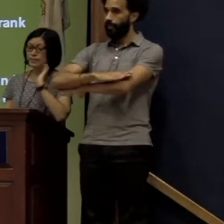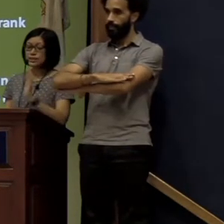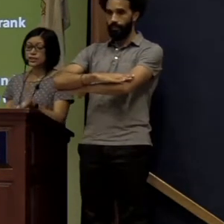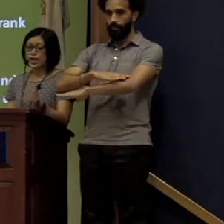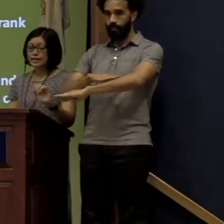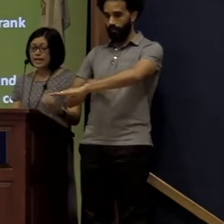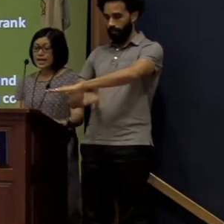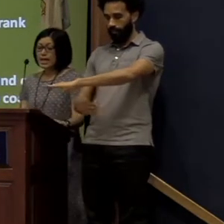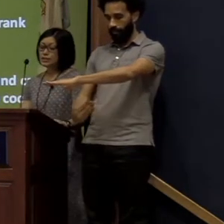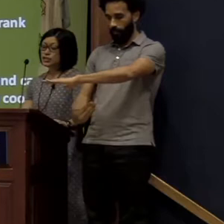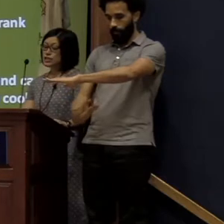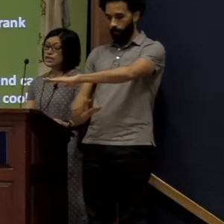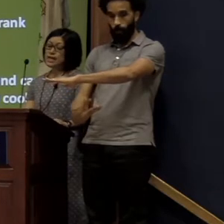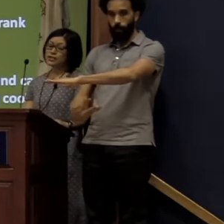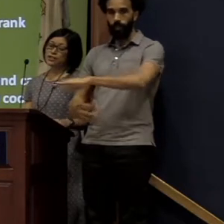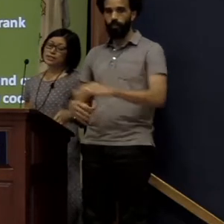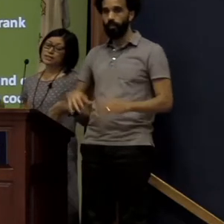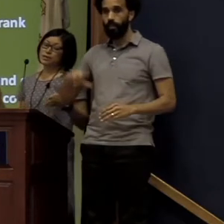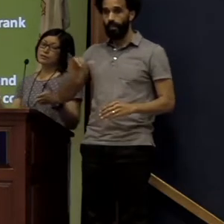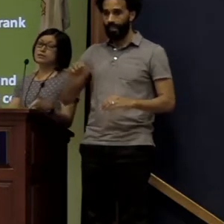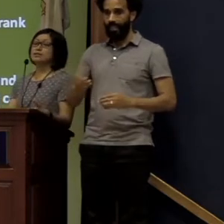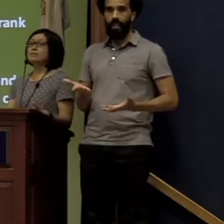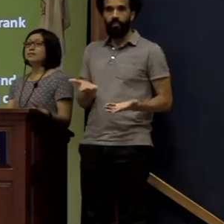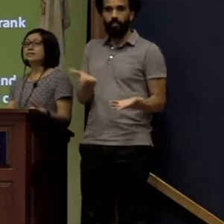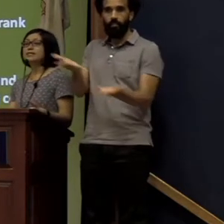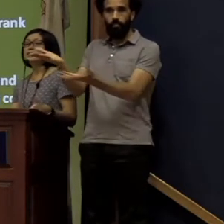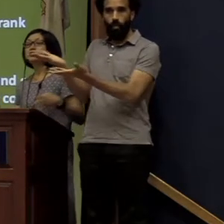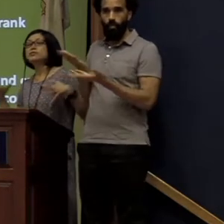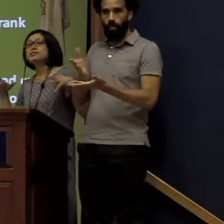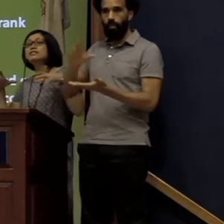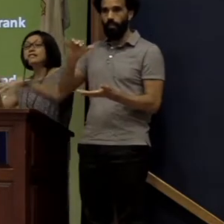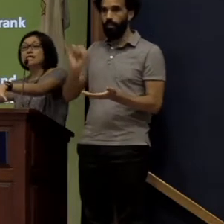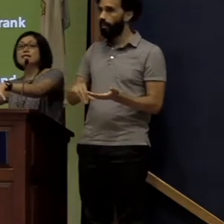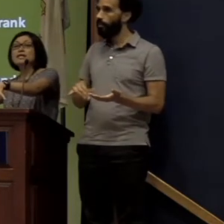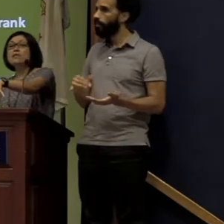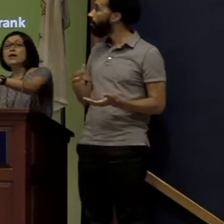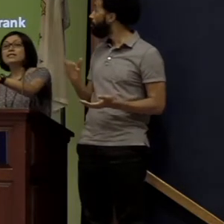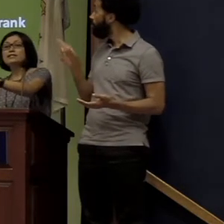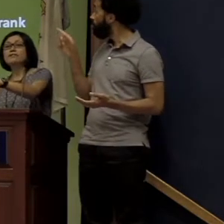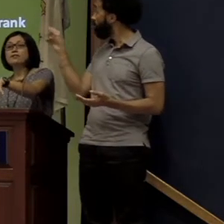Jane and she engineered this portable system because kids could not see where the stuff was in